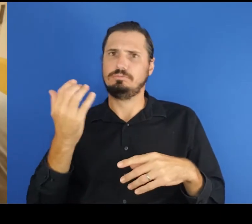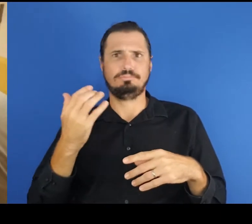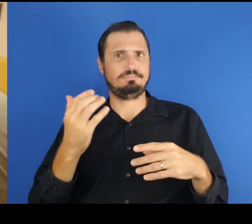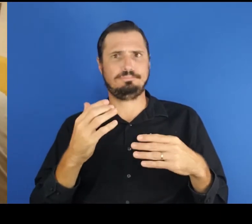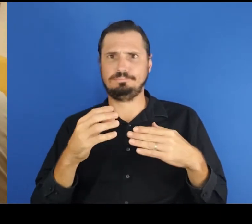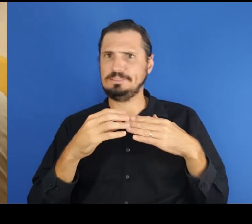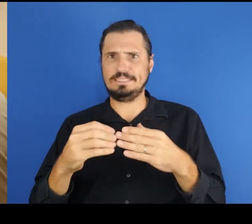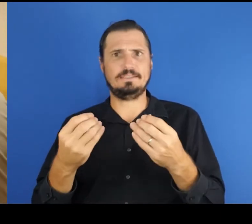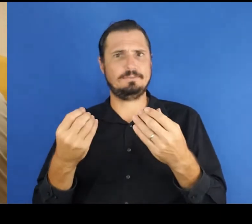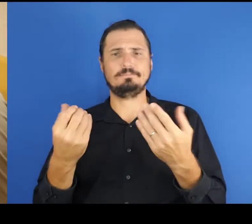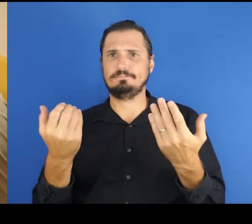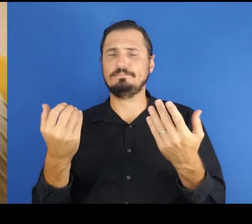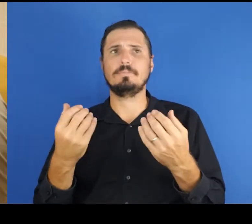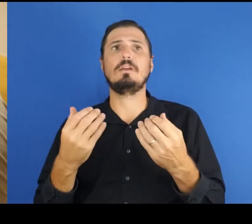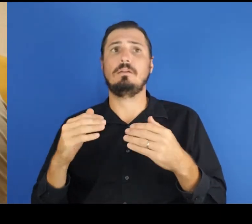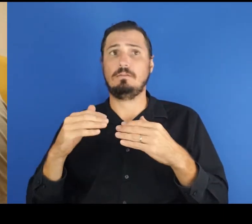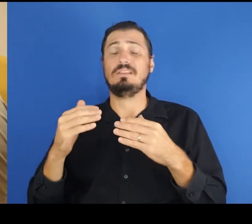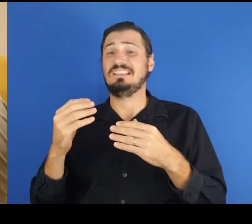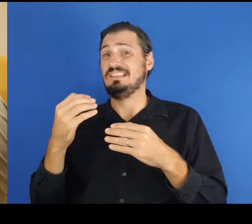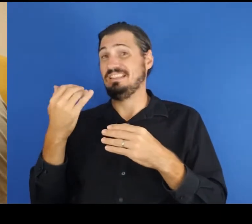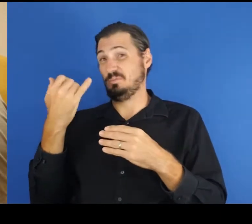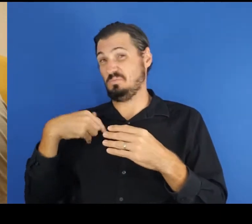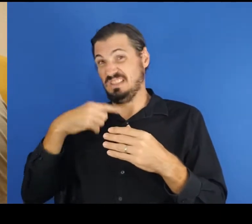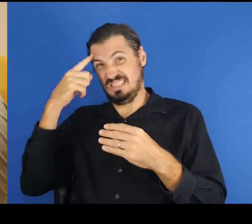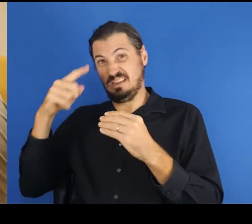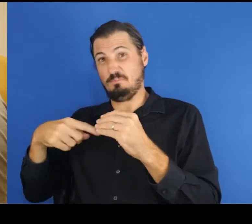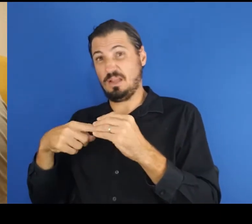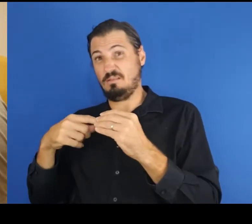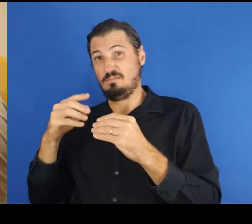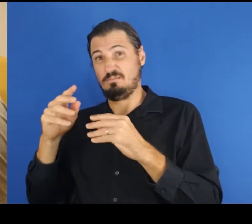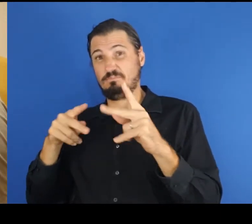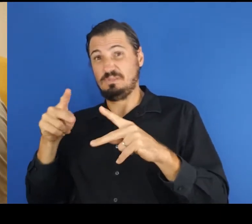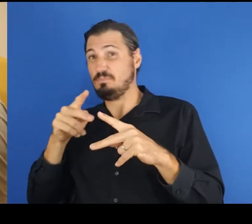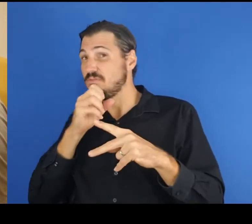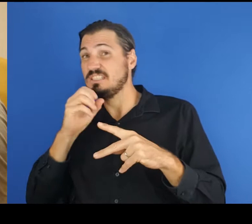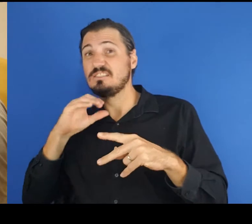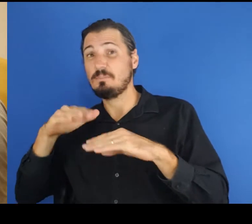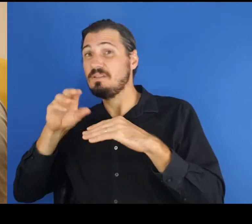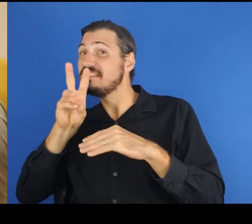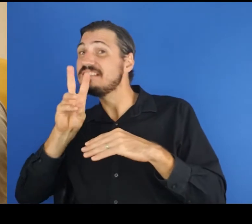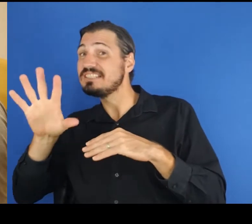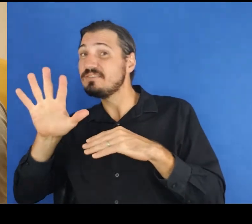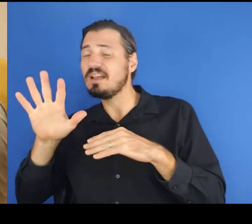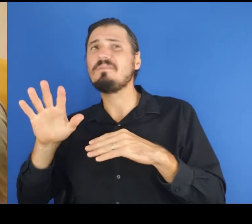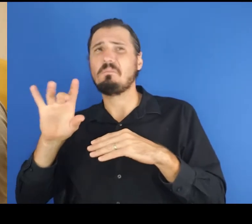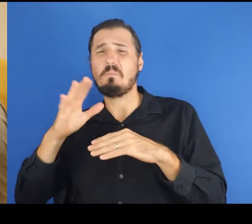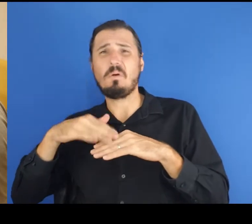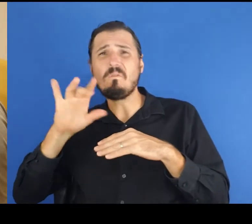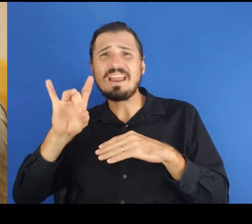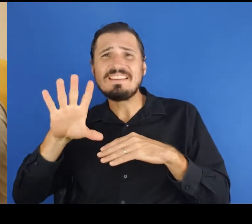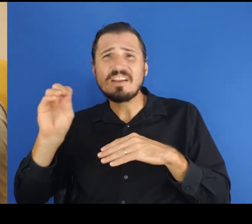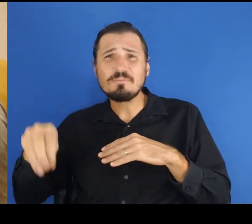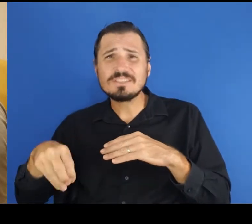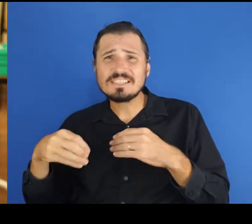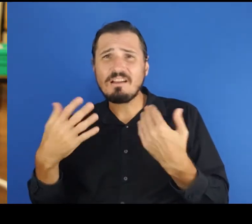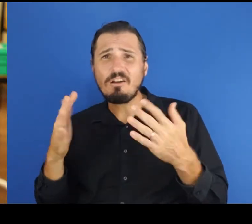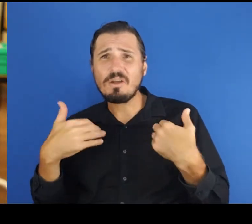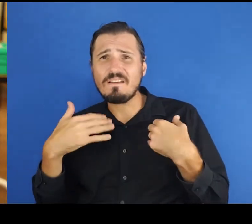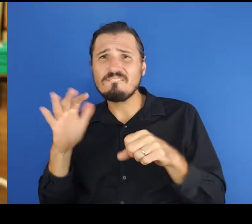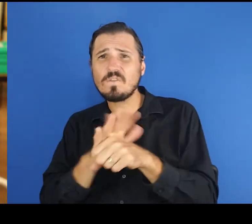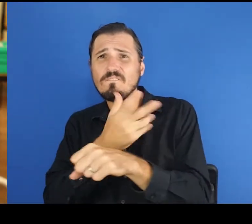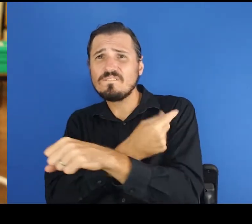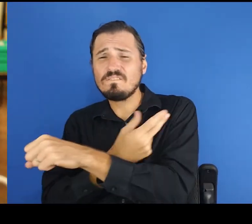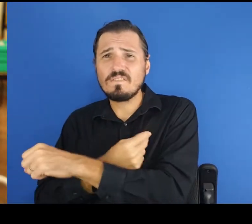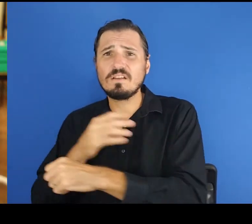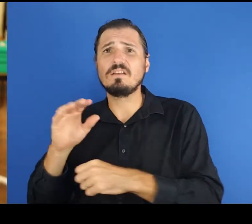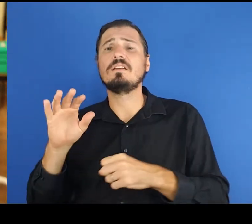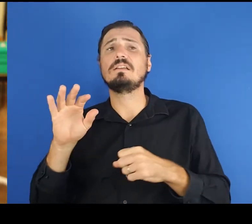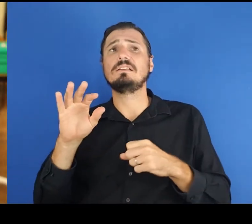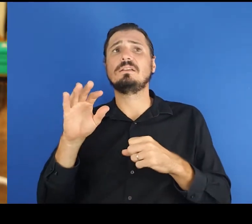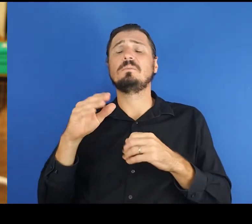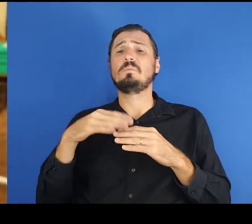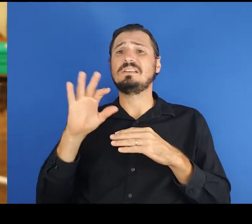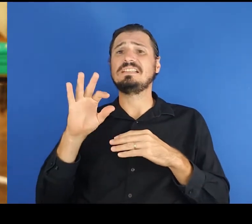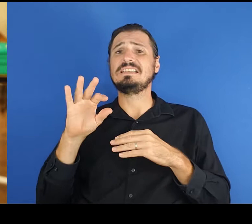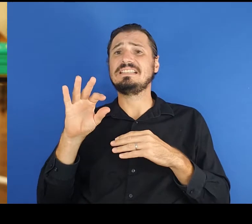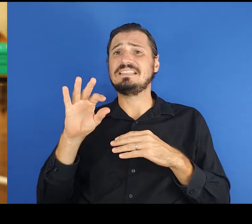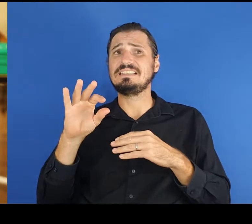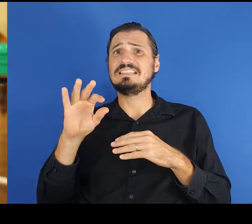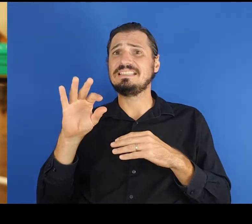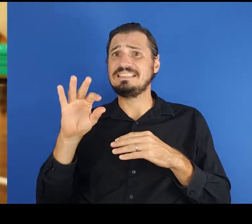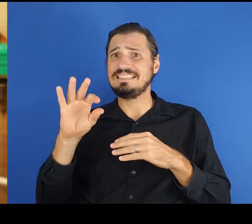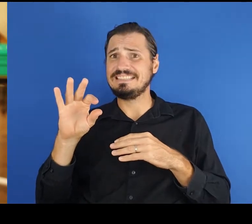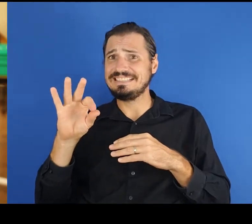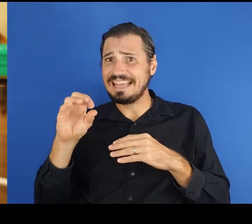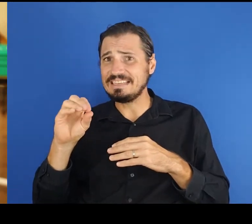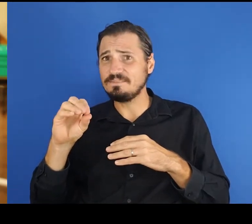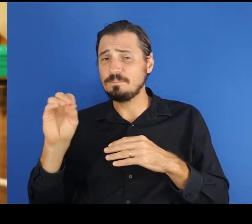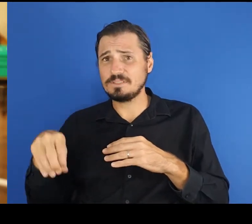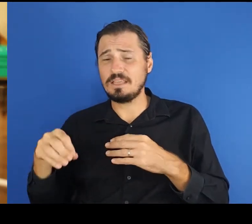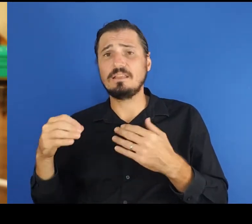Among Kaua’i residents aged 65 and older, more than 85 percent of our kupuna are fully vaccinated and more than 90 percent have received at least one dose. That is far higher than the